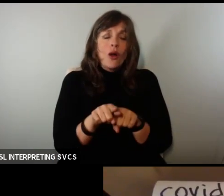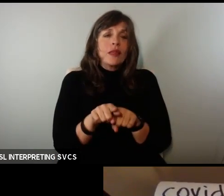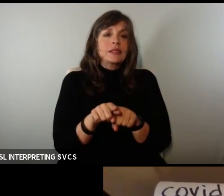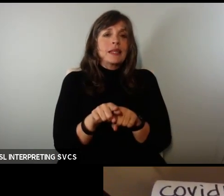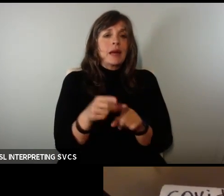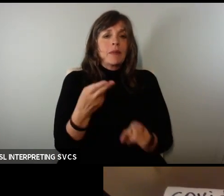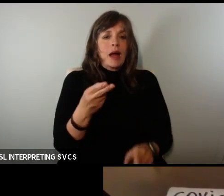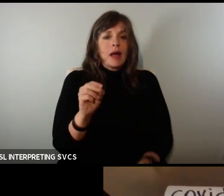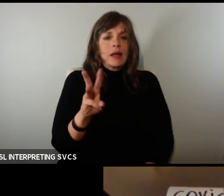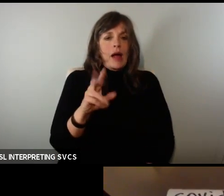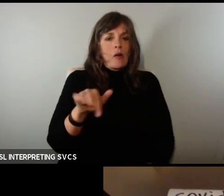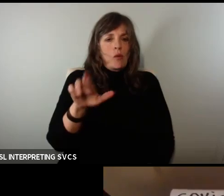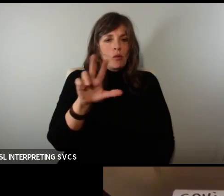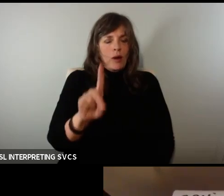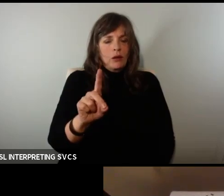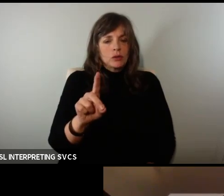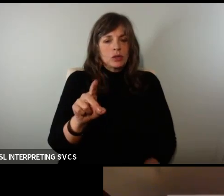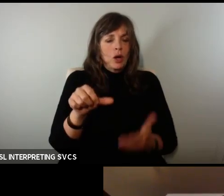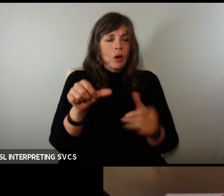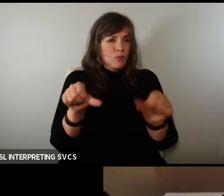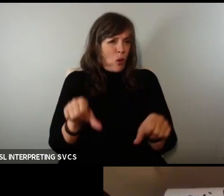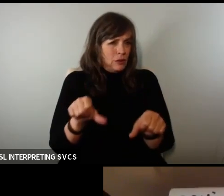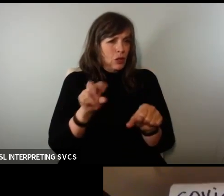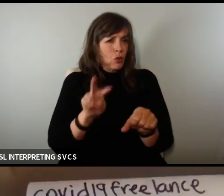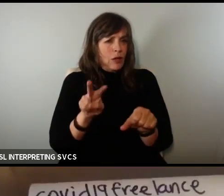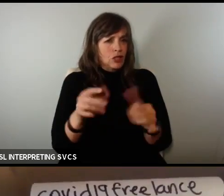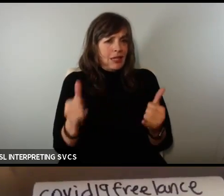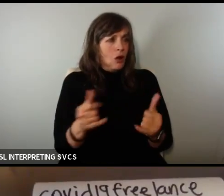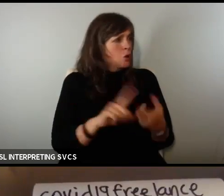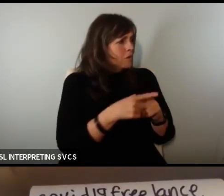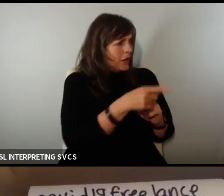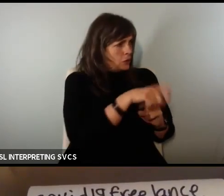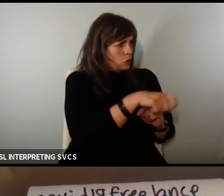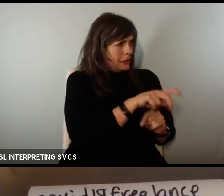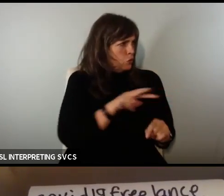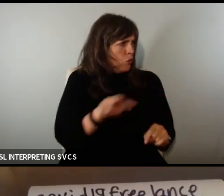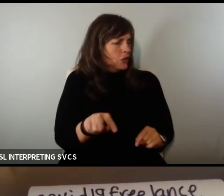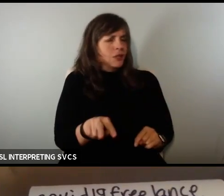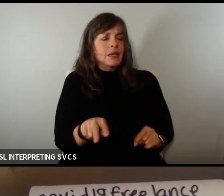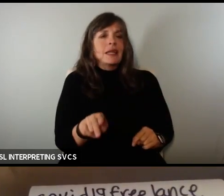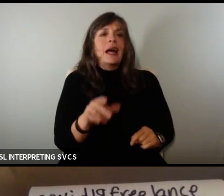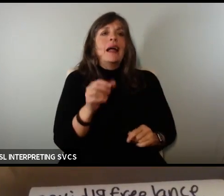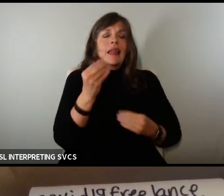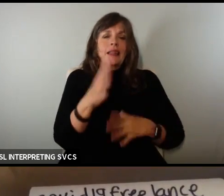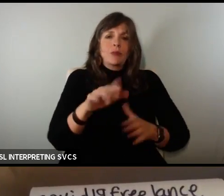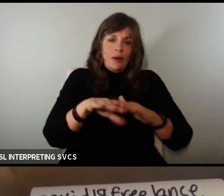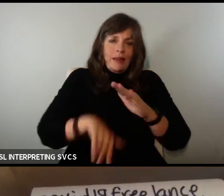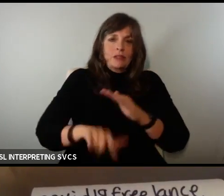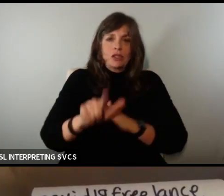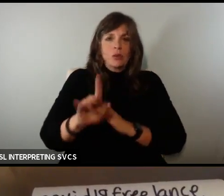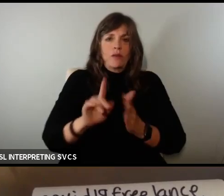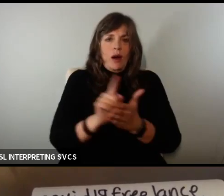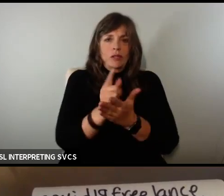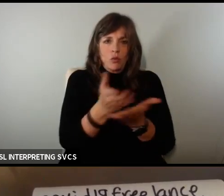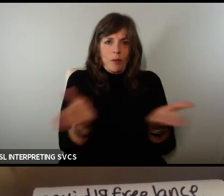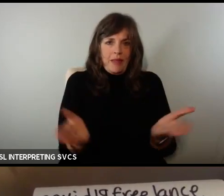that yo're currently watching this on. If you have friends who need to see this, direct them to this page within 24 hours, it'll be there. Okay, I've said a lot.